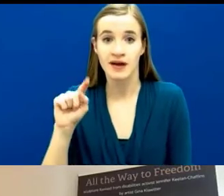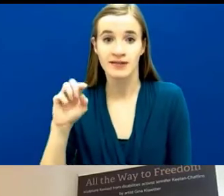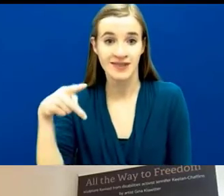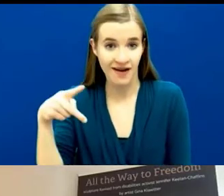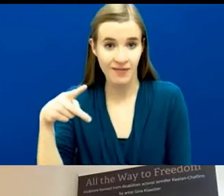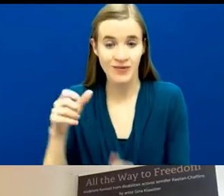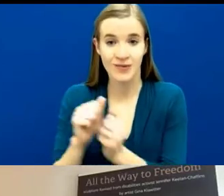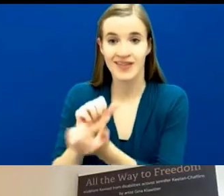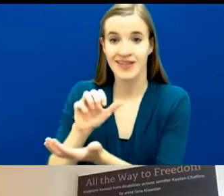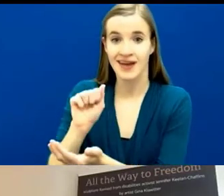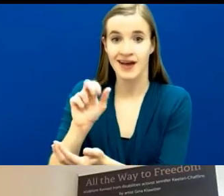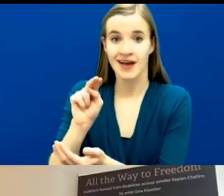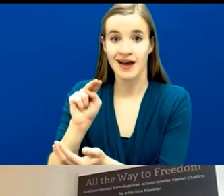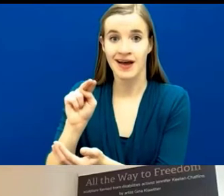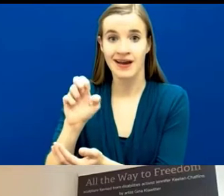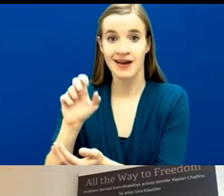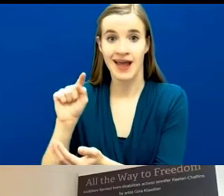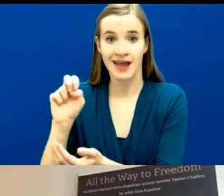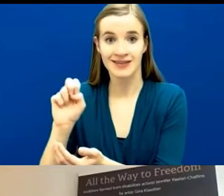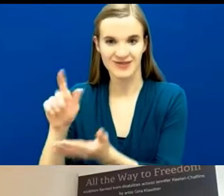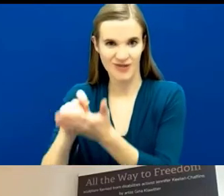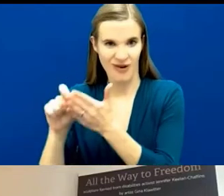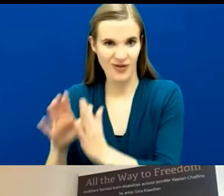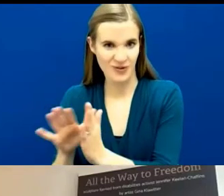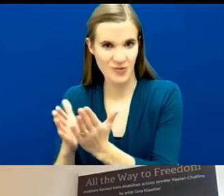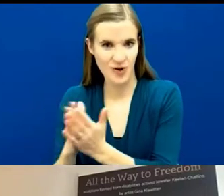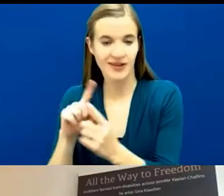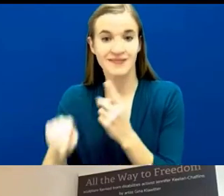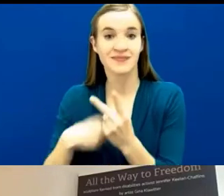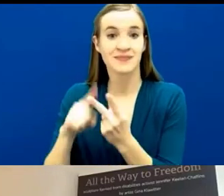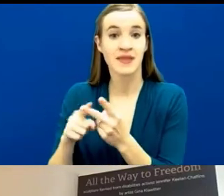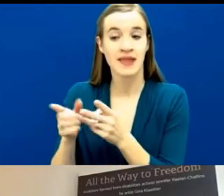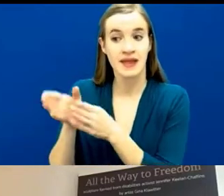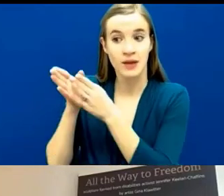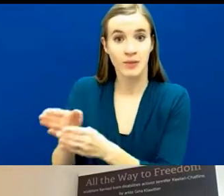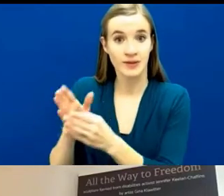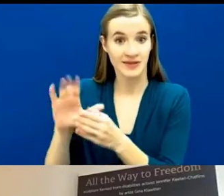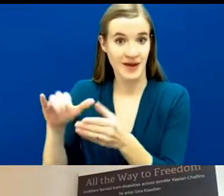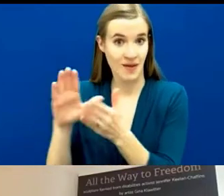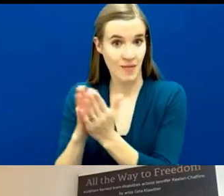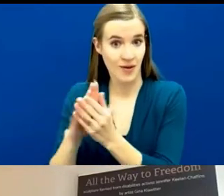inspiration, Jennifer Keelan Chaffins, as well as our audience. Thank you all